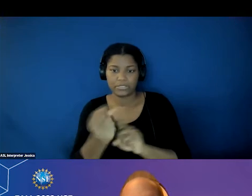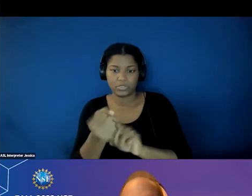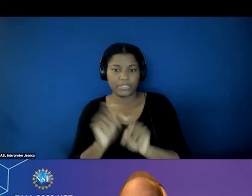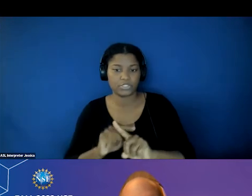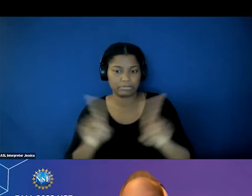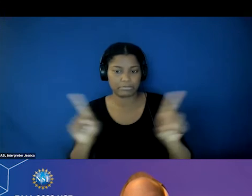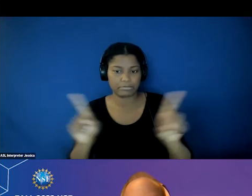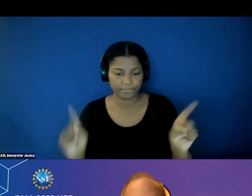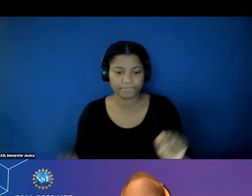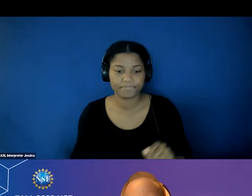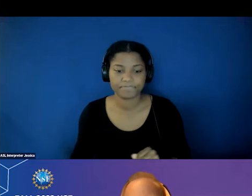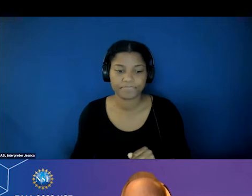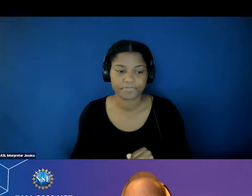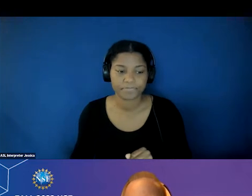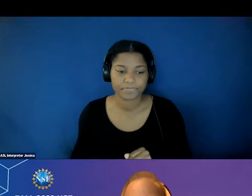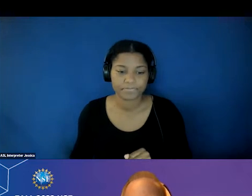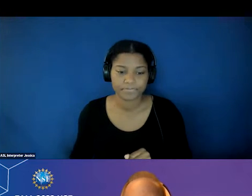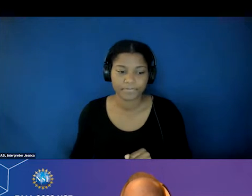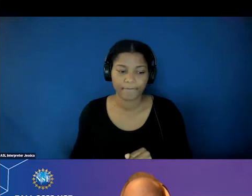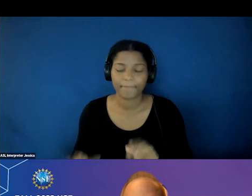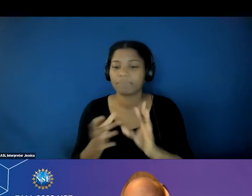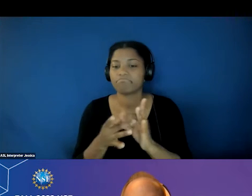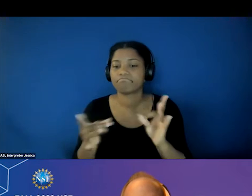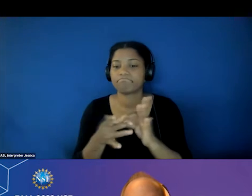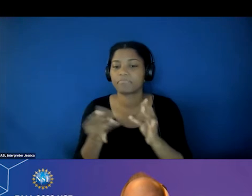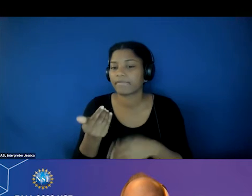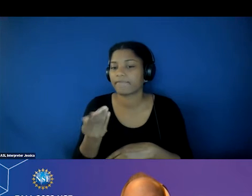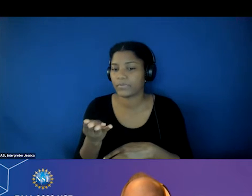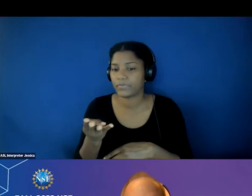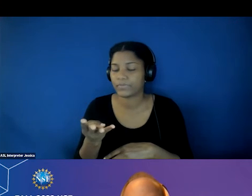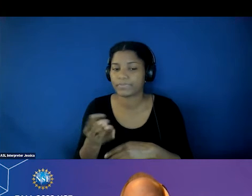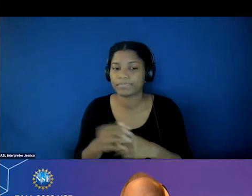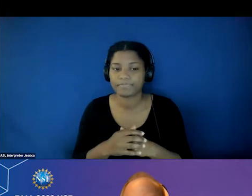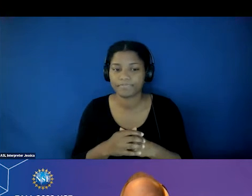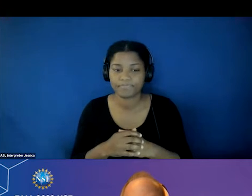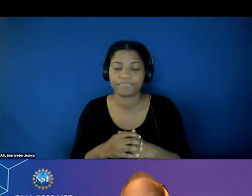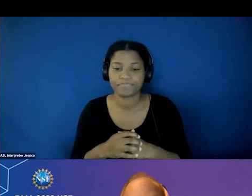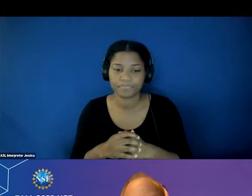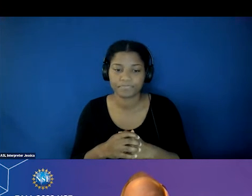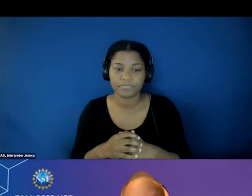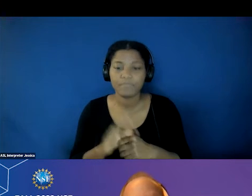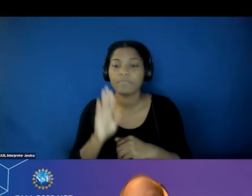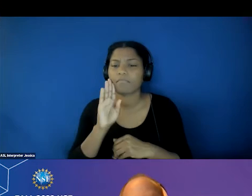I'm just going to mention a couple of these, I think you'll have these slides available.